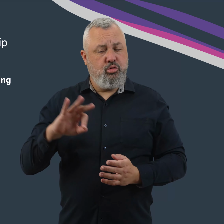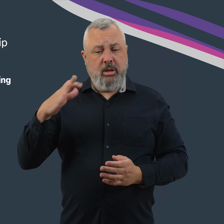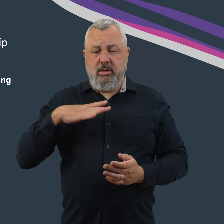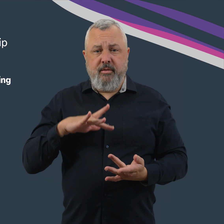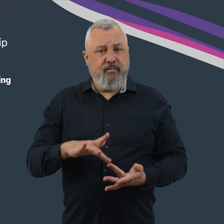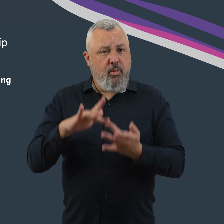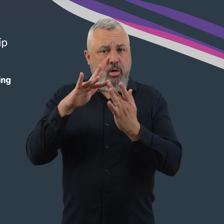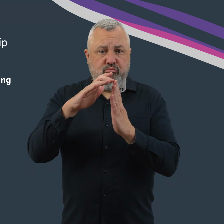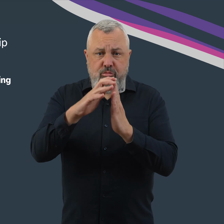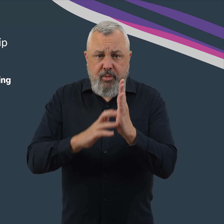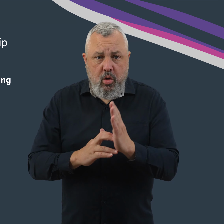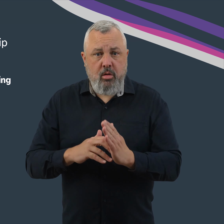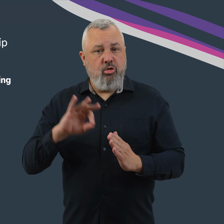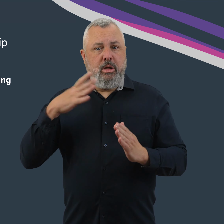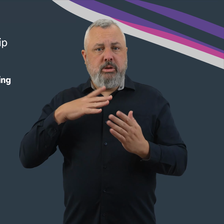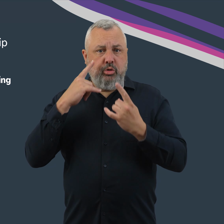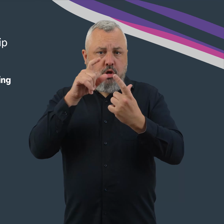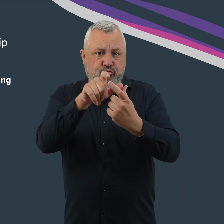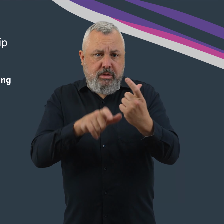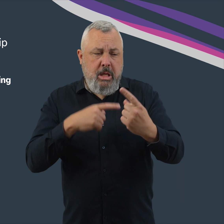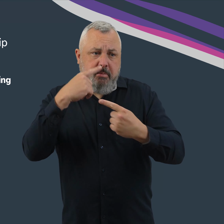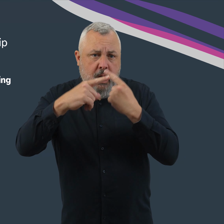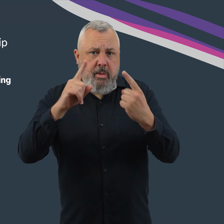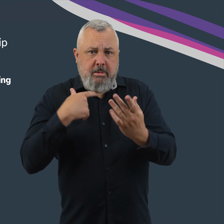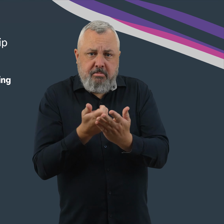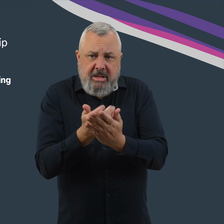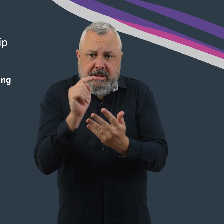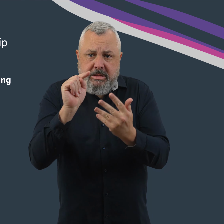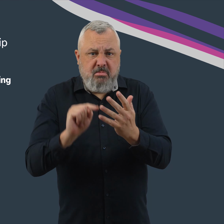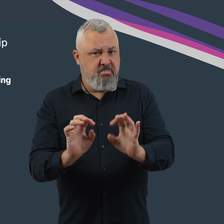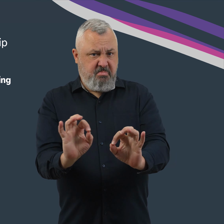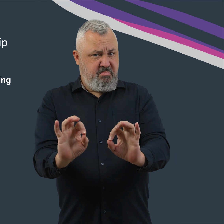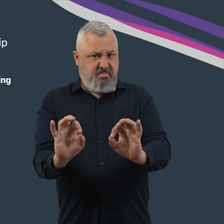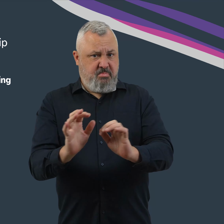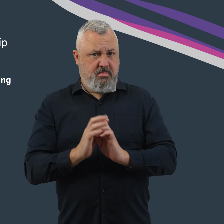No acquittal is required for this funding.